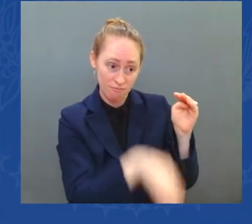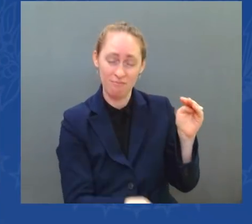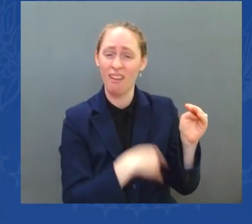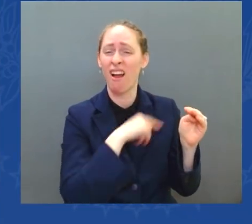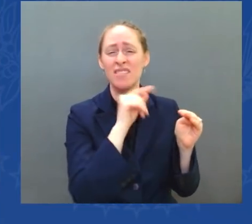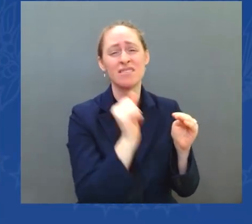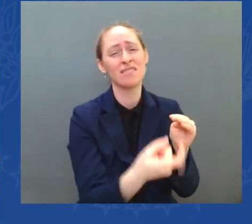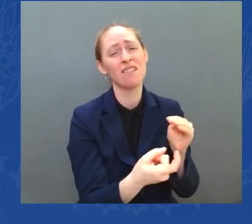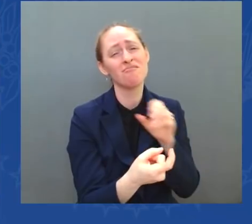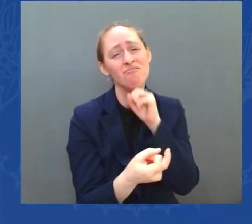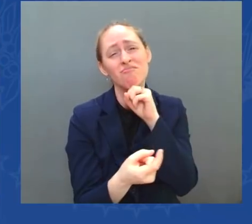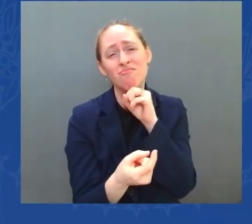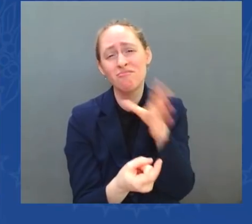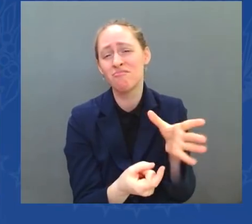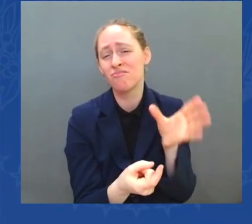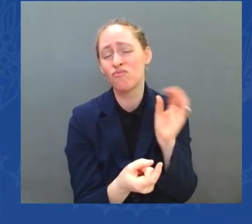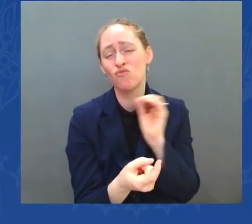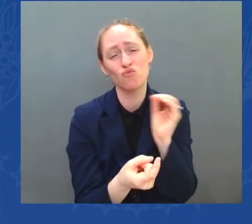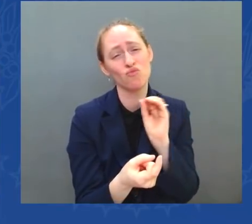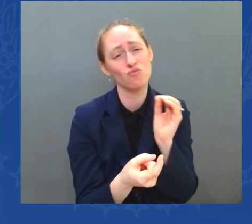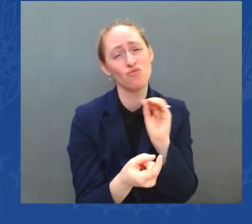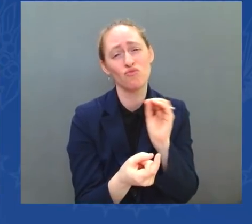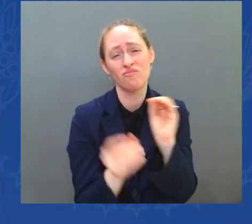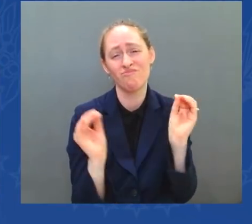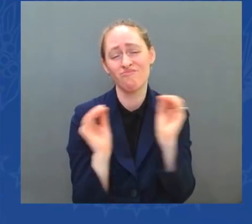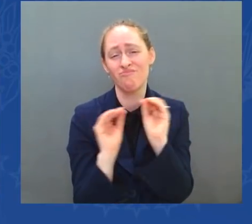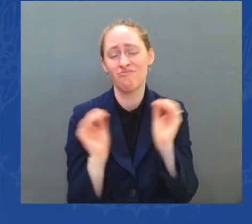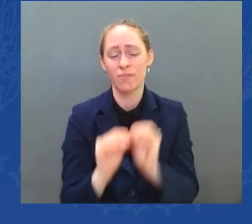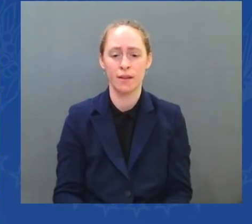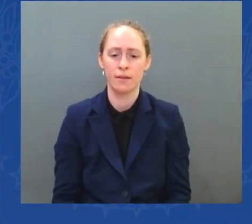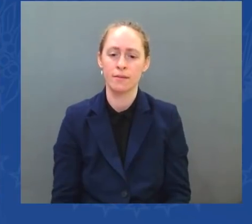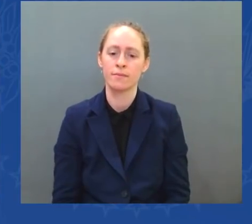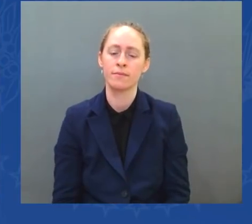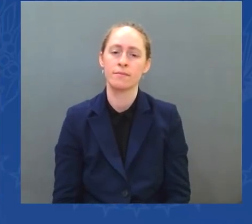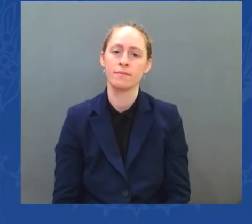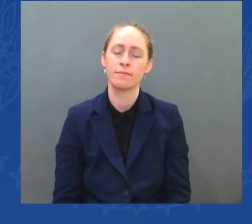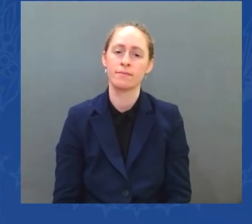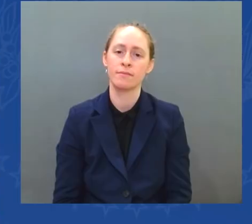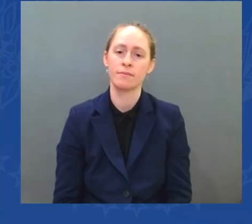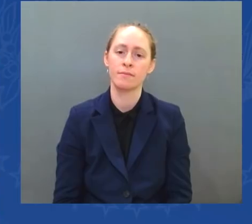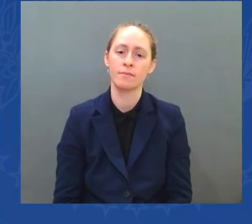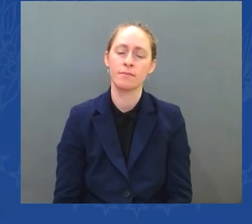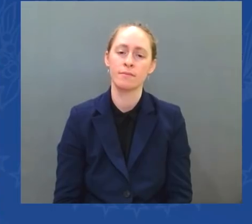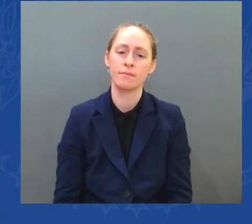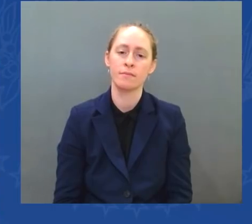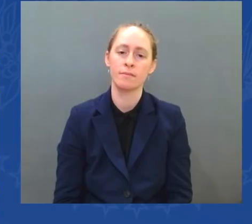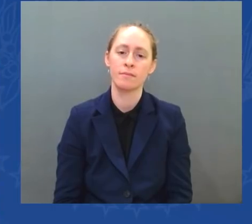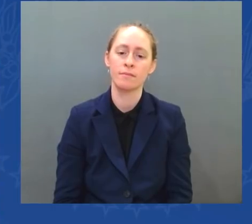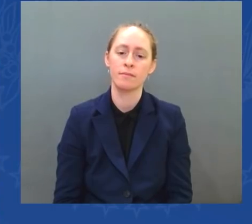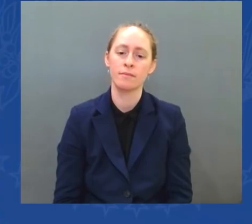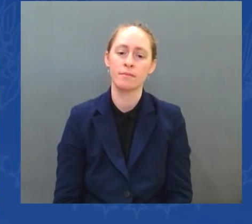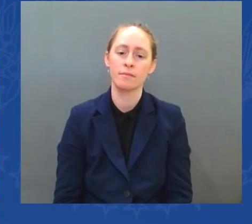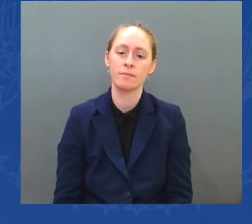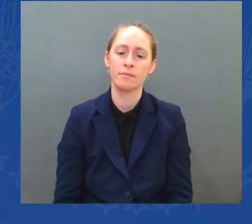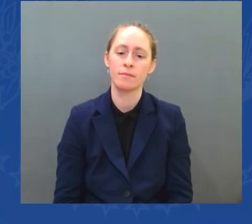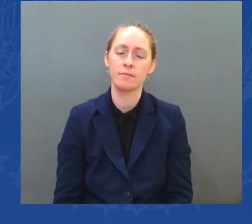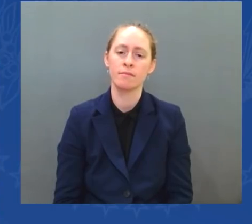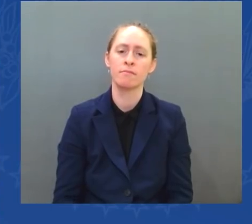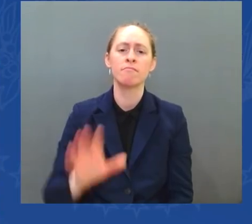You got 200,000 kids with type one diabetes. They don't get there insulin, many of you may know somebody or you may be --